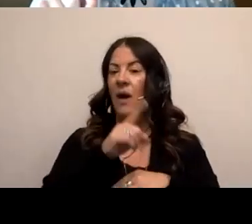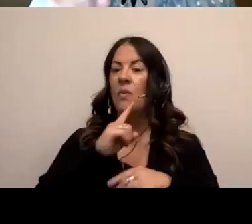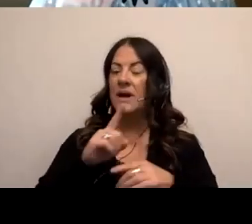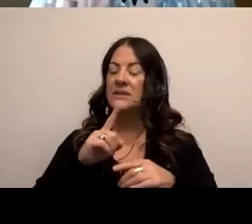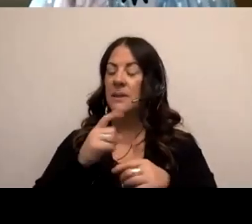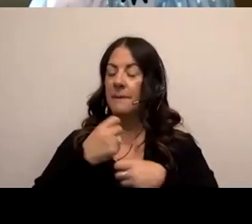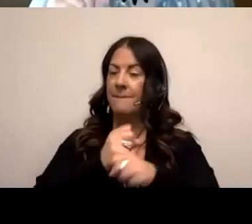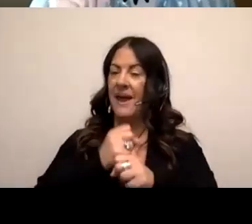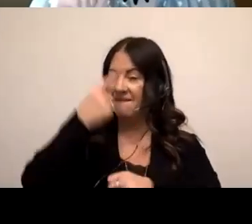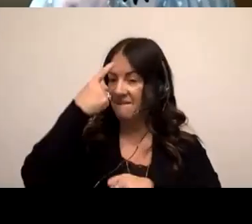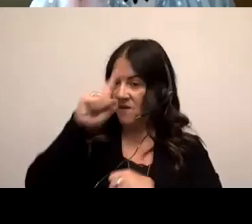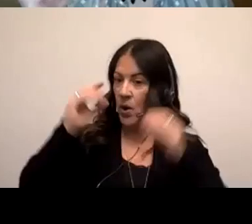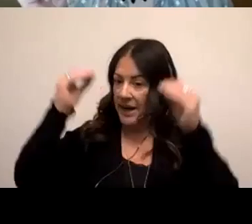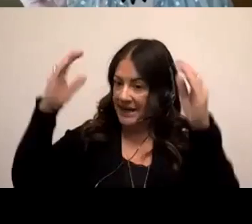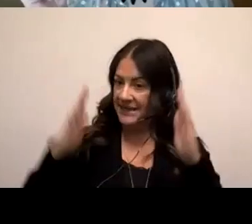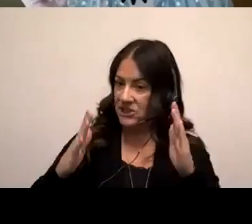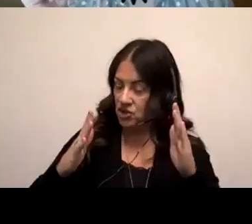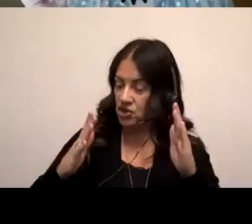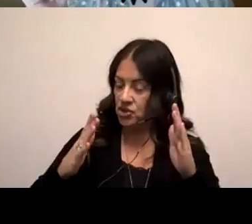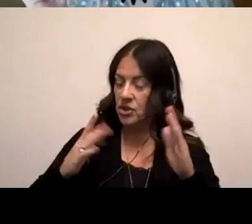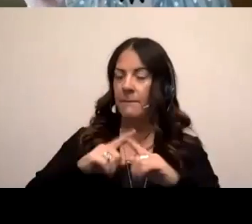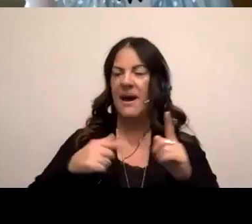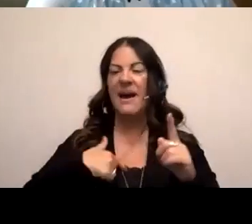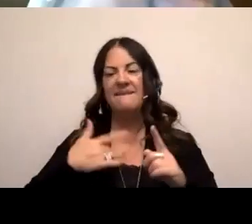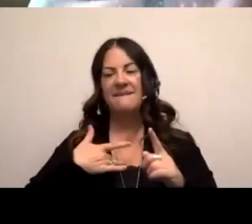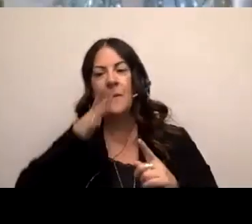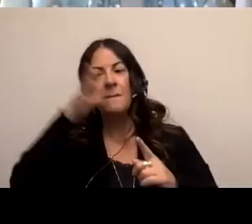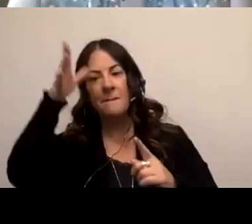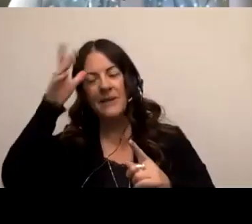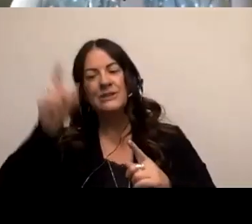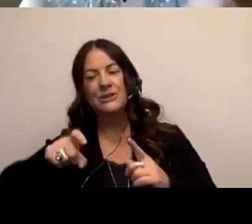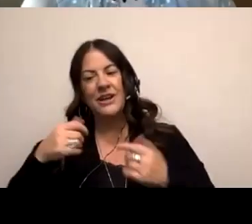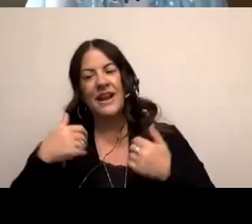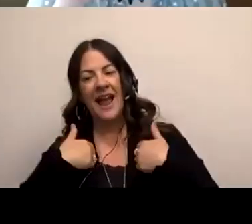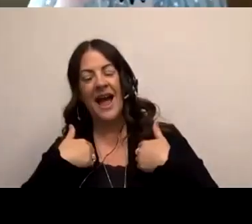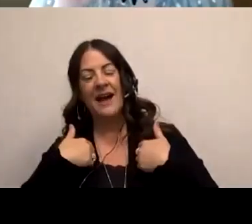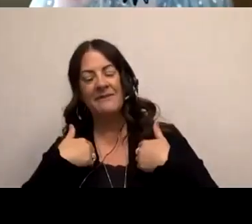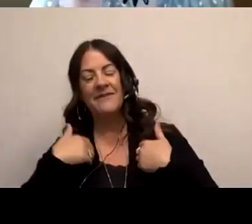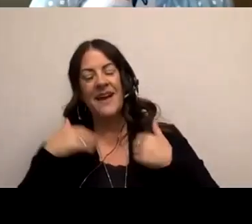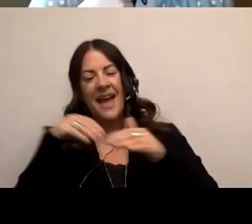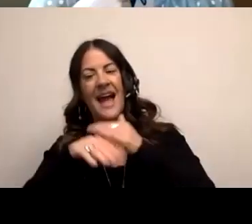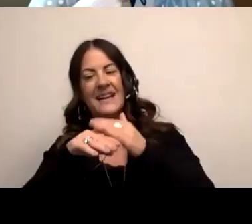BUT I THINK PARENTS SHOULD HAVE ACCESS TO SO I'M GIVING YOU THE LINKS.